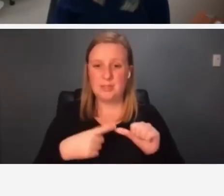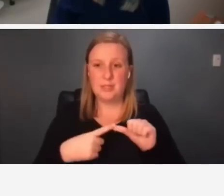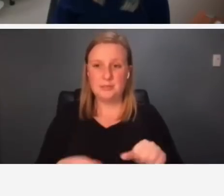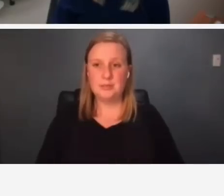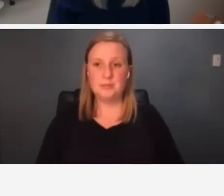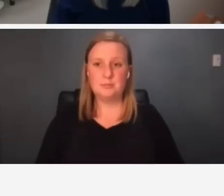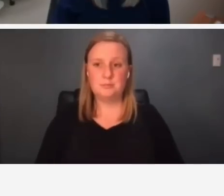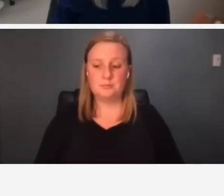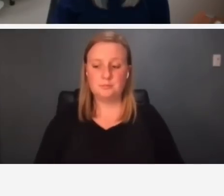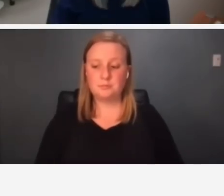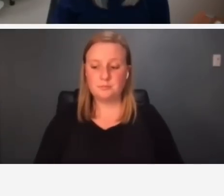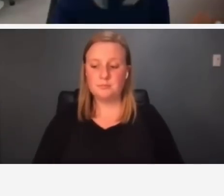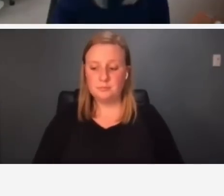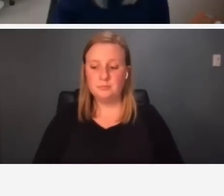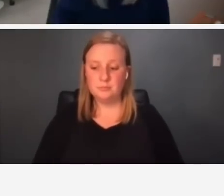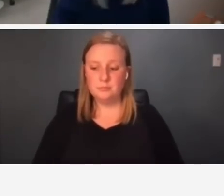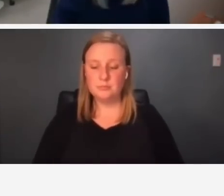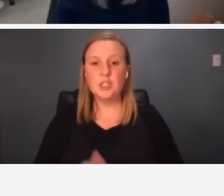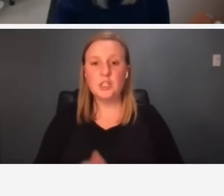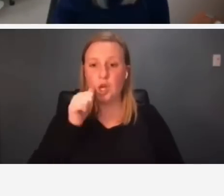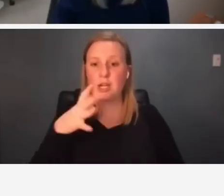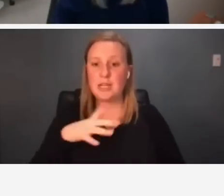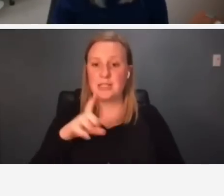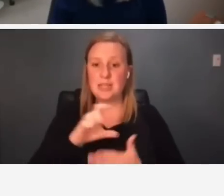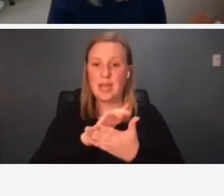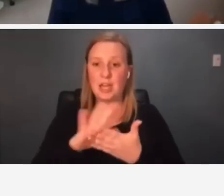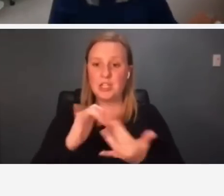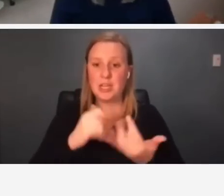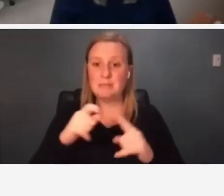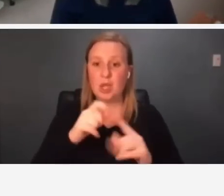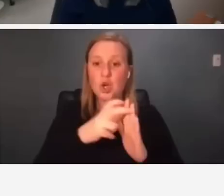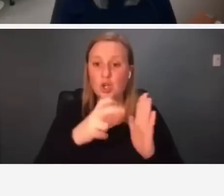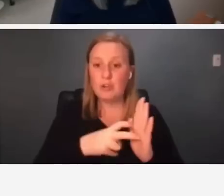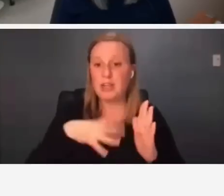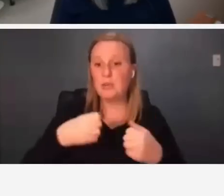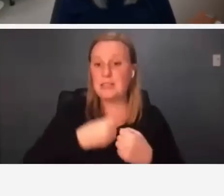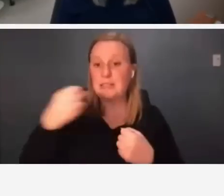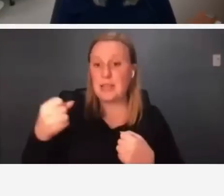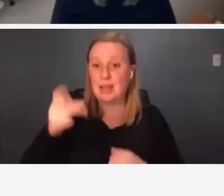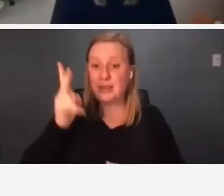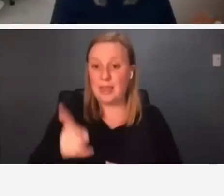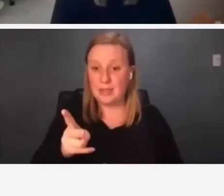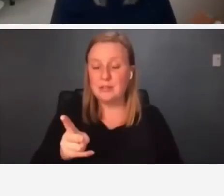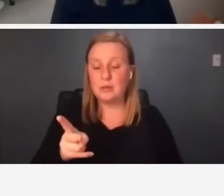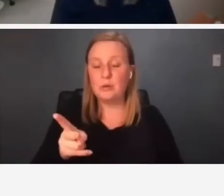Yes we know we need to extend the CHSP contracts again. I think at this stage our thinking is that that